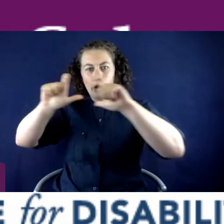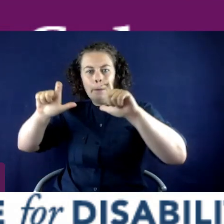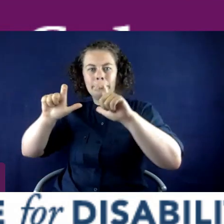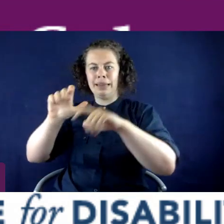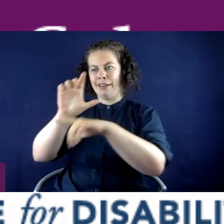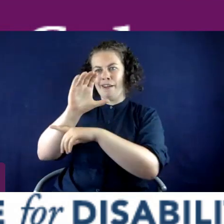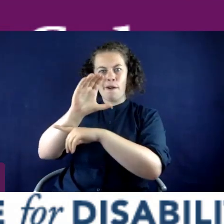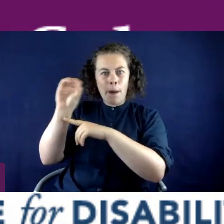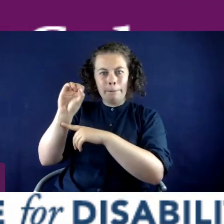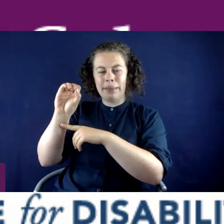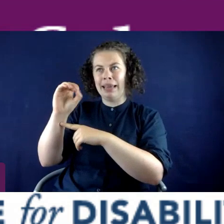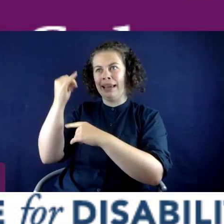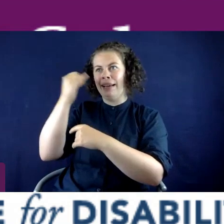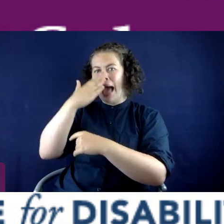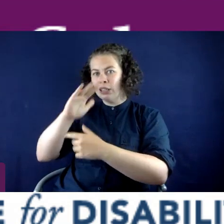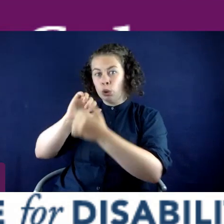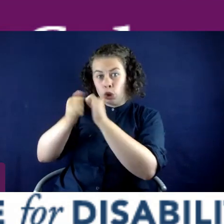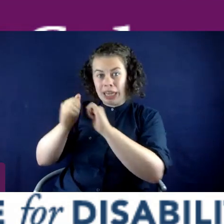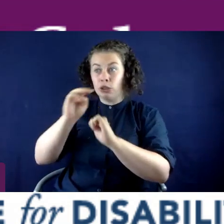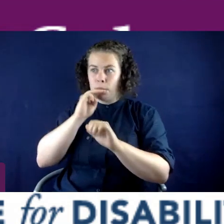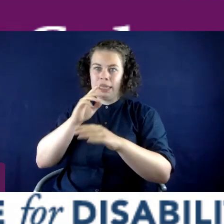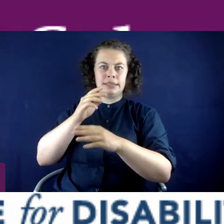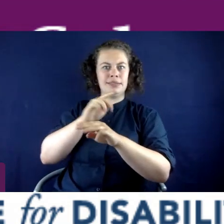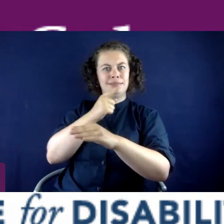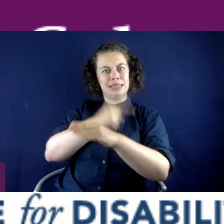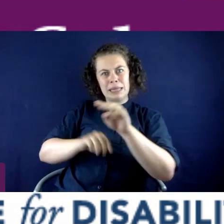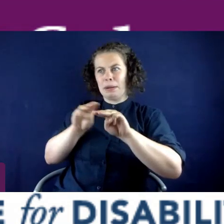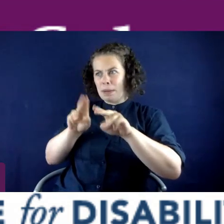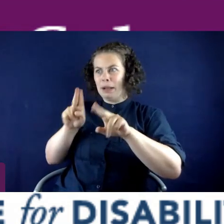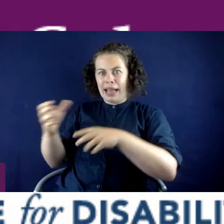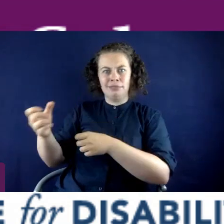company cultures internally so disabled people can be employed in multifaceted sways.